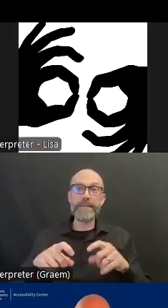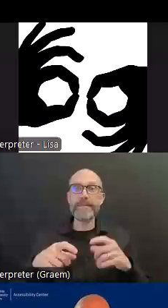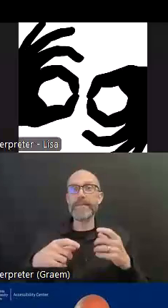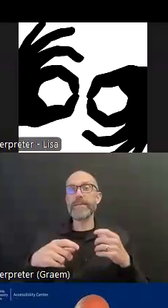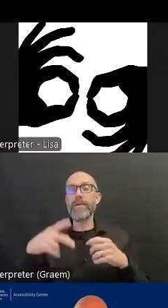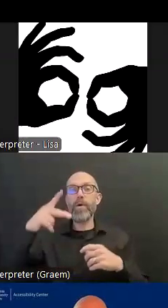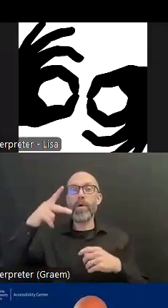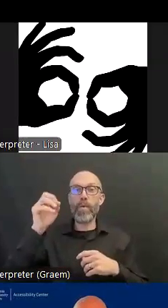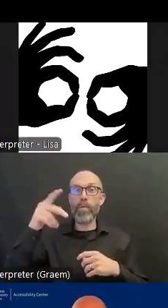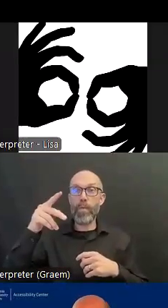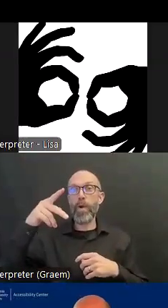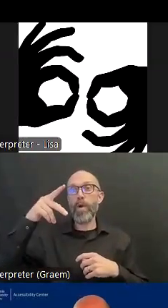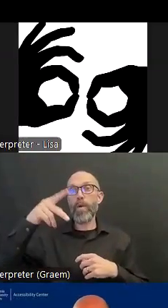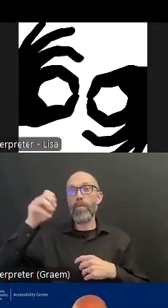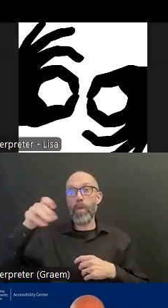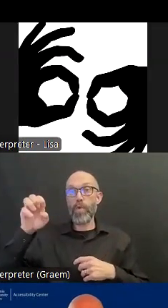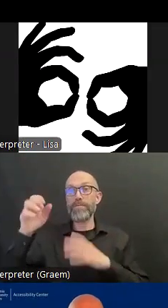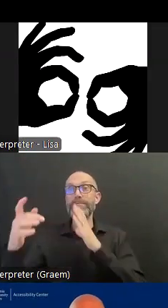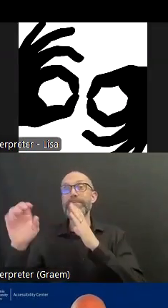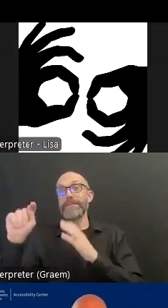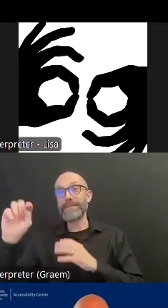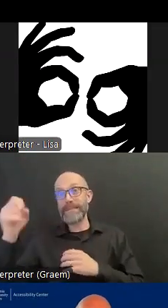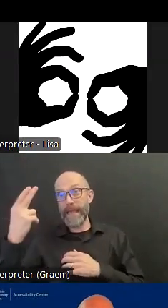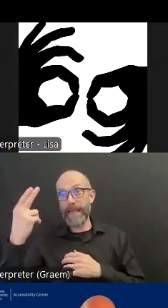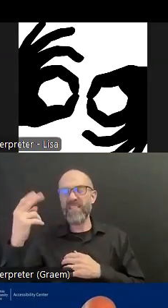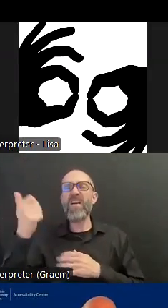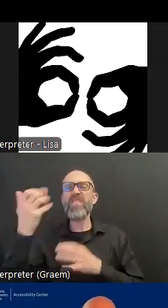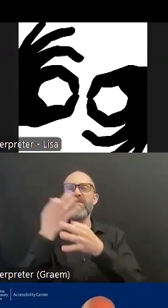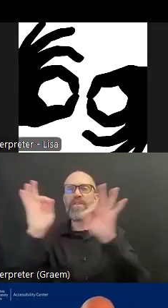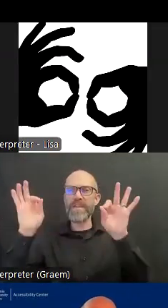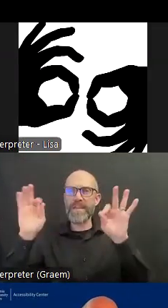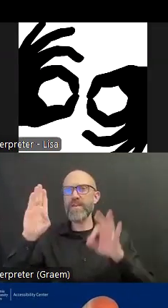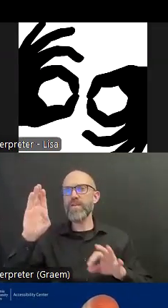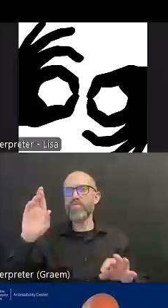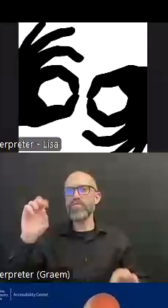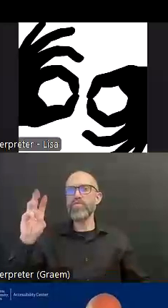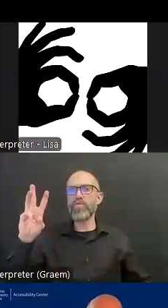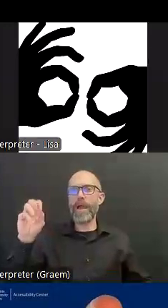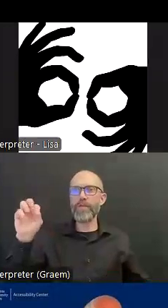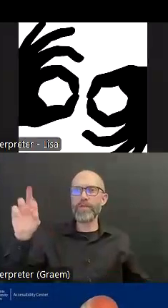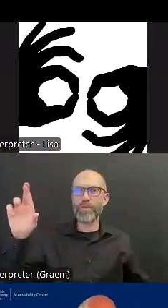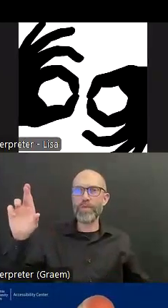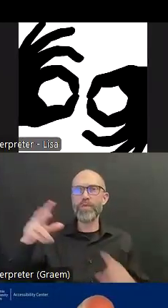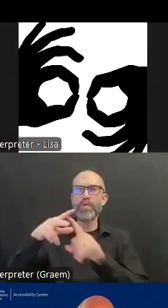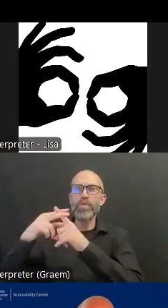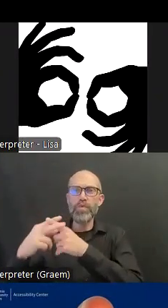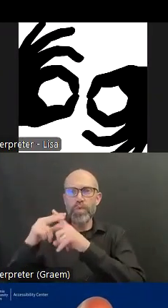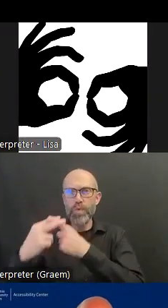that we provide to a number of free browser tools, et cetera. You can do a live vendor product accessibility demo.